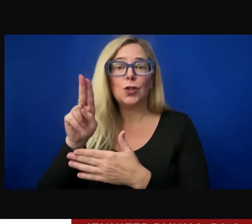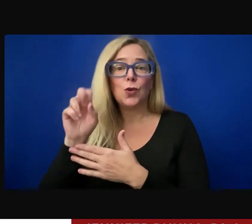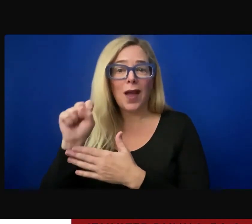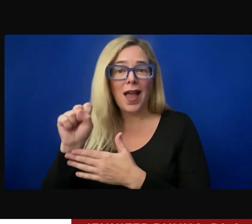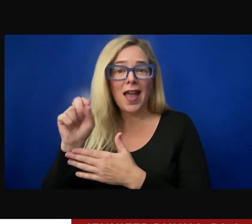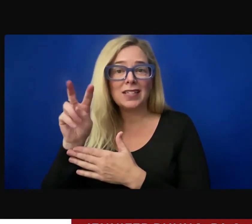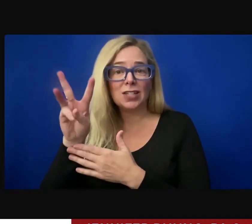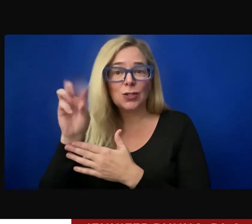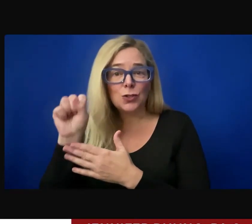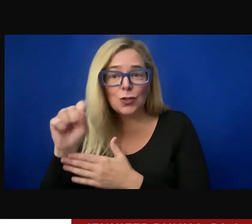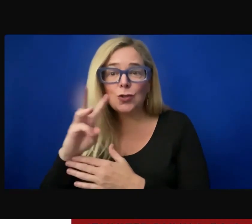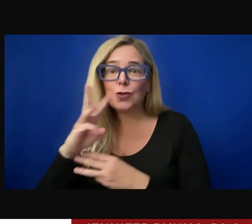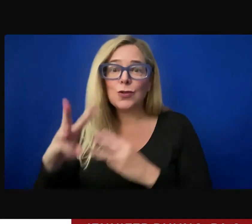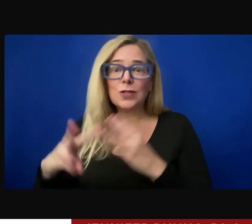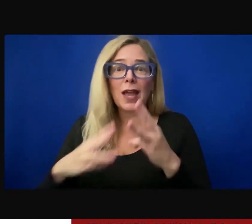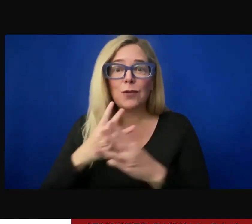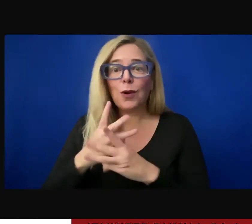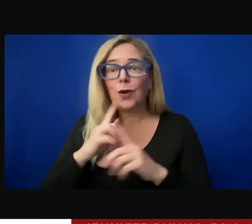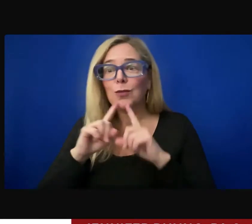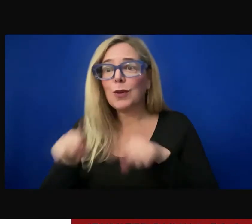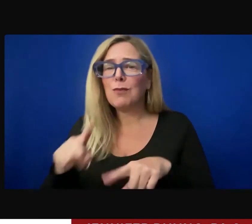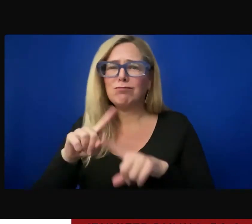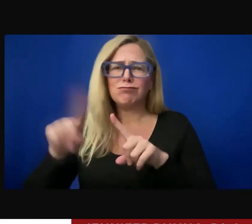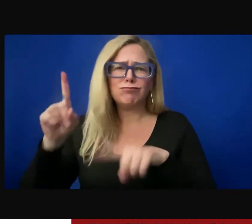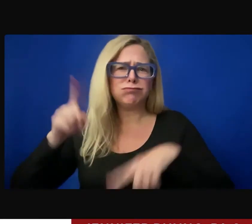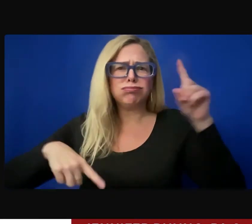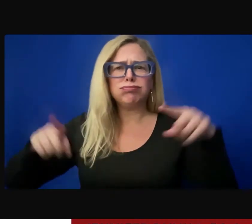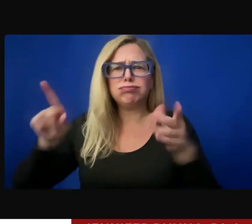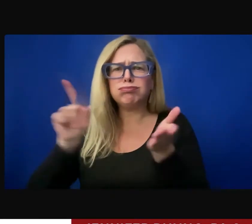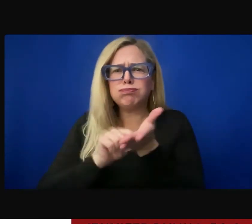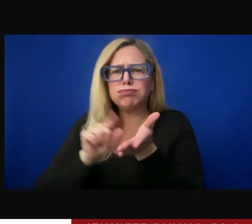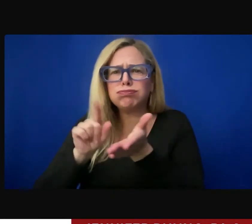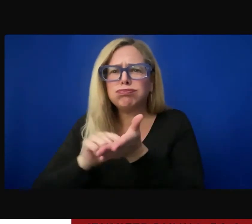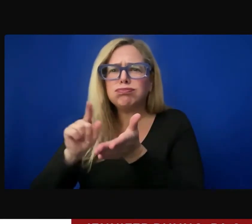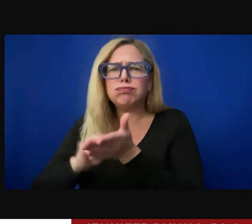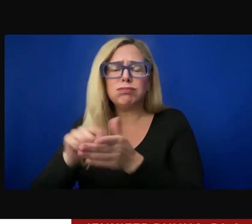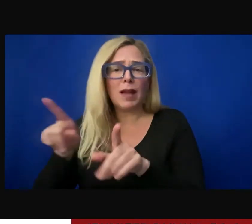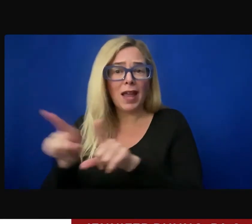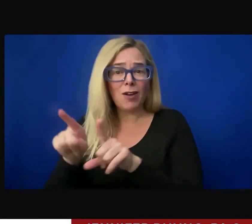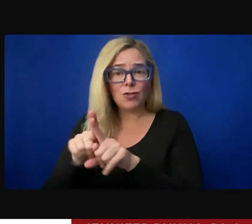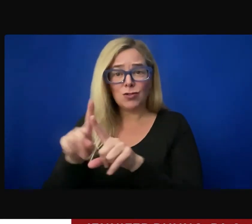Post, local television news outlets and healthcare podcasts. For over 15 years,